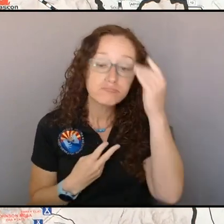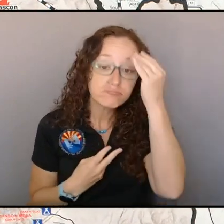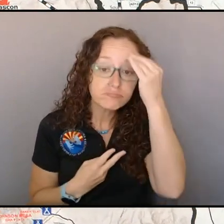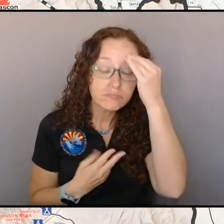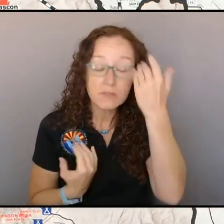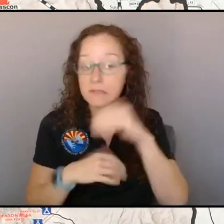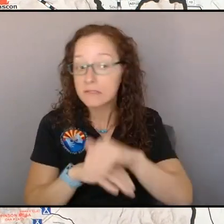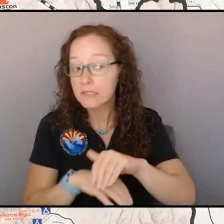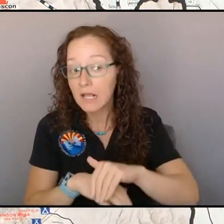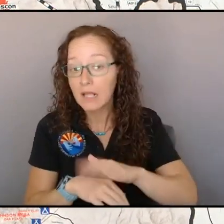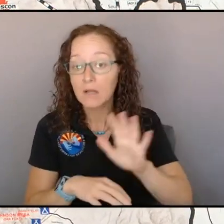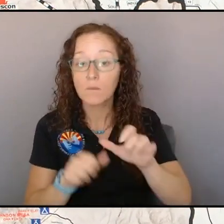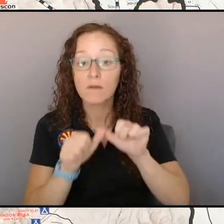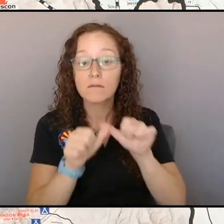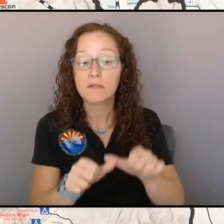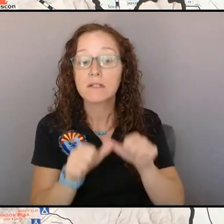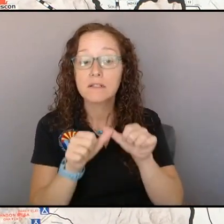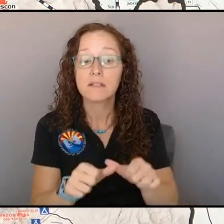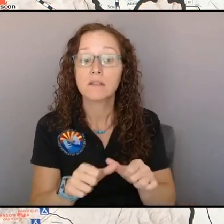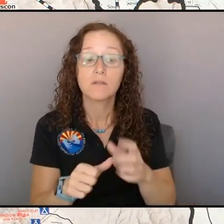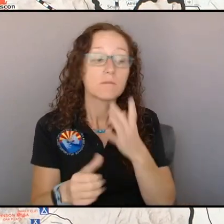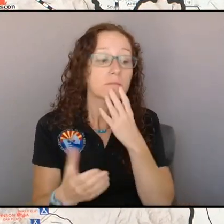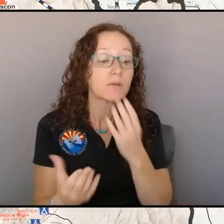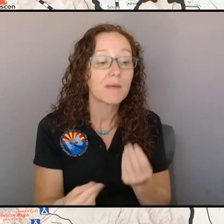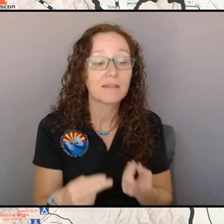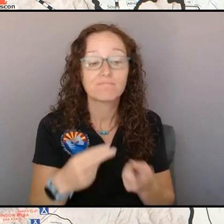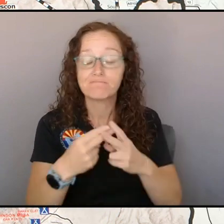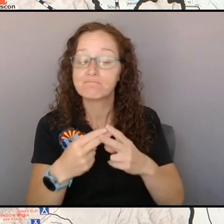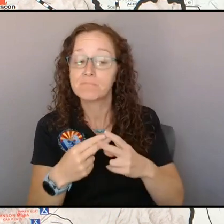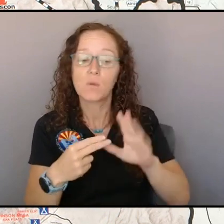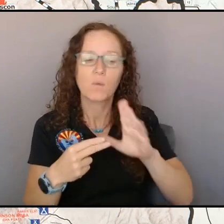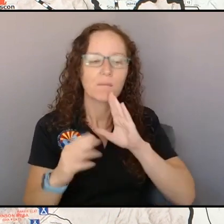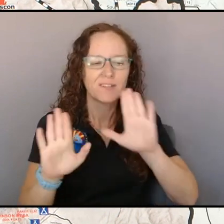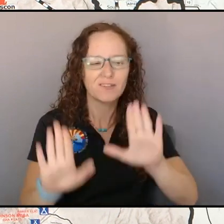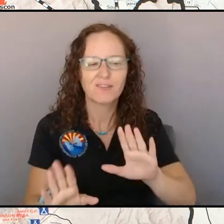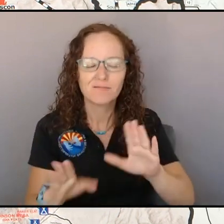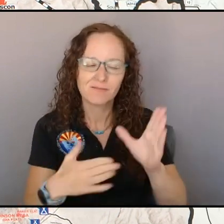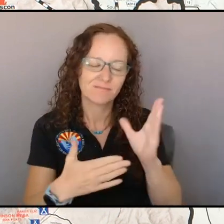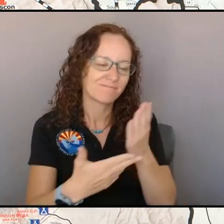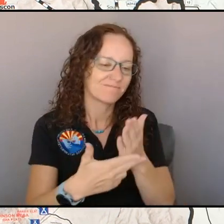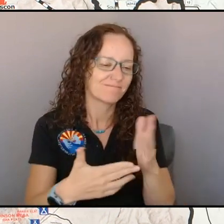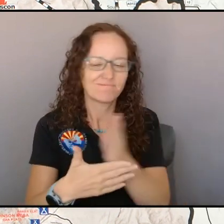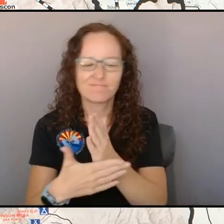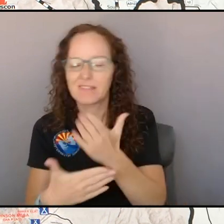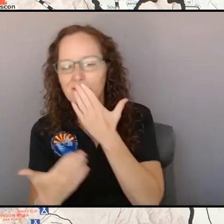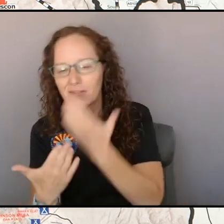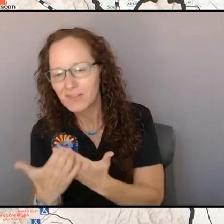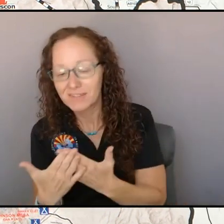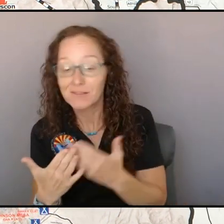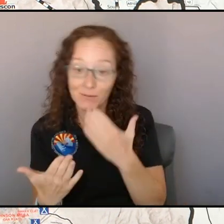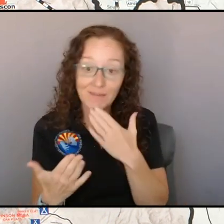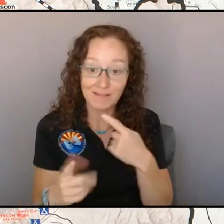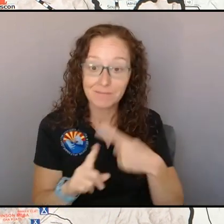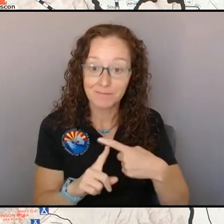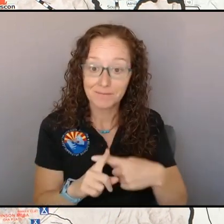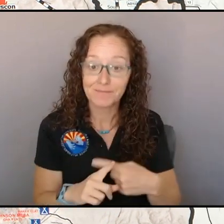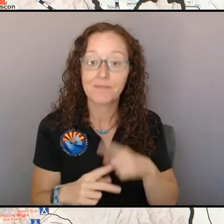good to excellent recovery. So, that's one really good thing. We're also going to be seeing freezing temperatures. So, we